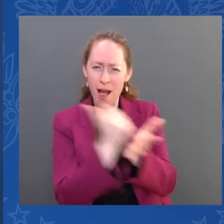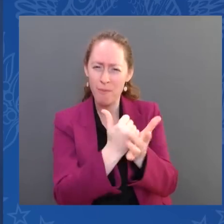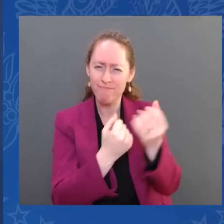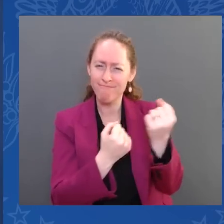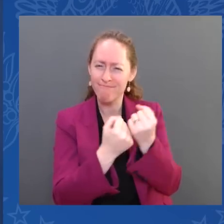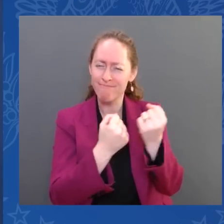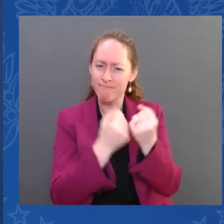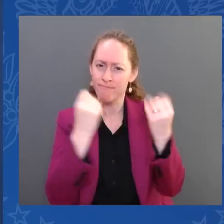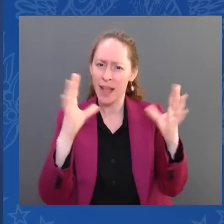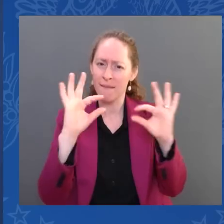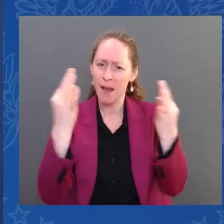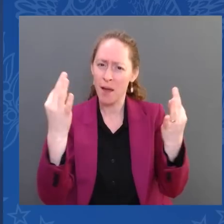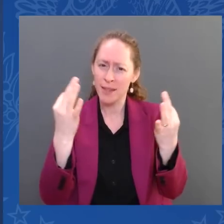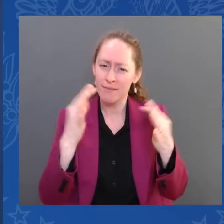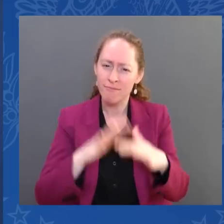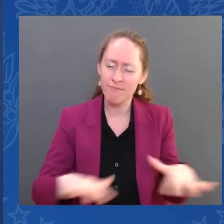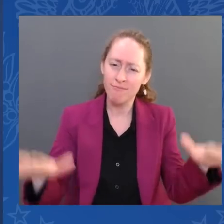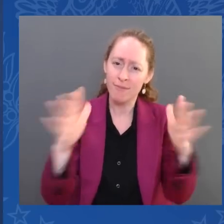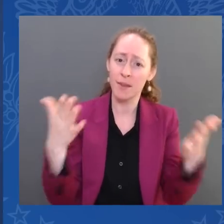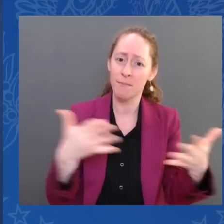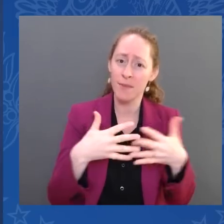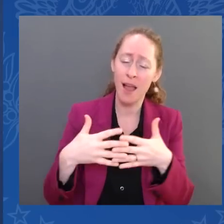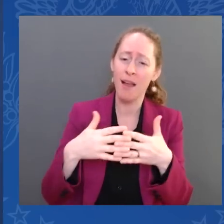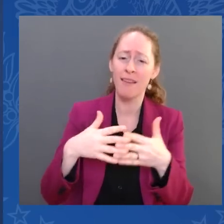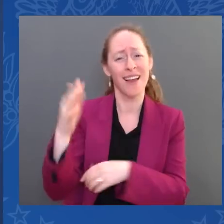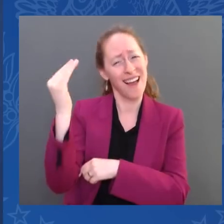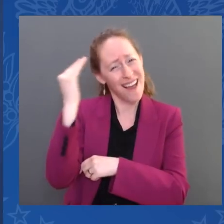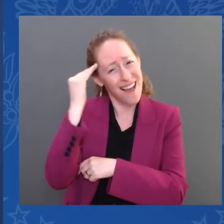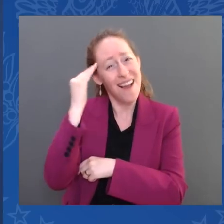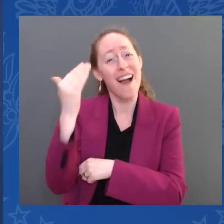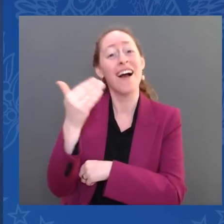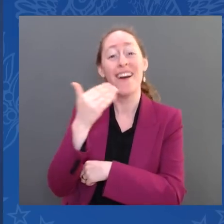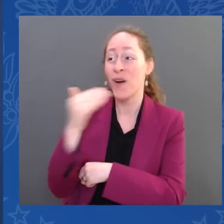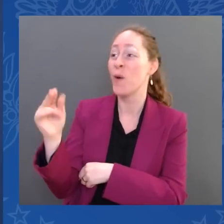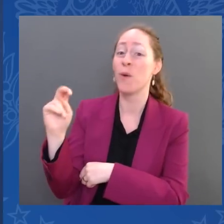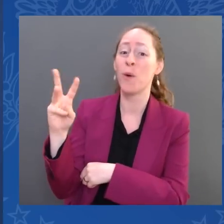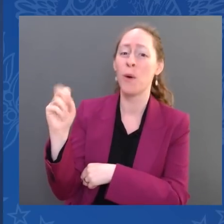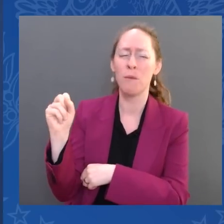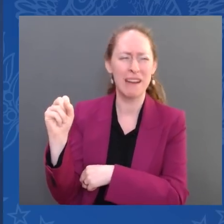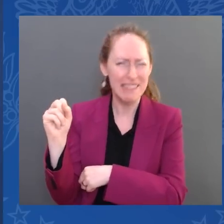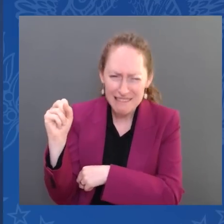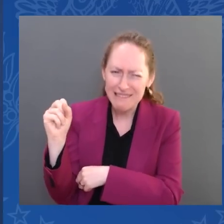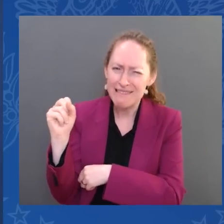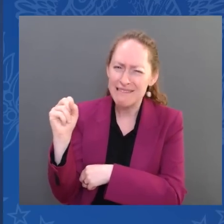I grew up in a family about 100 miles from here that if -- where if the price of gas went up, you felt it.